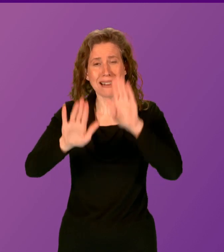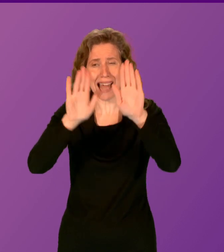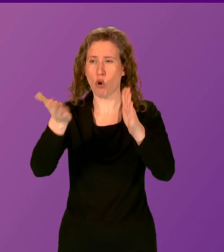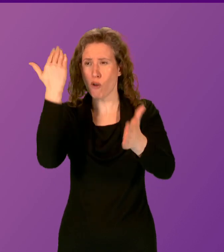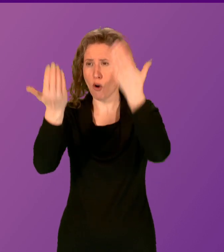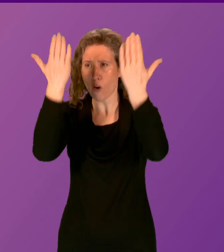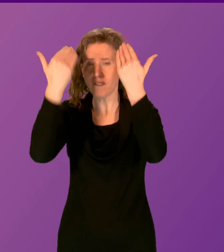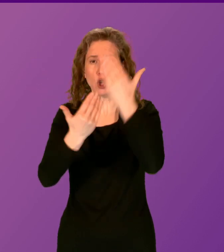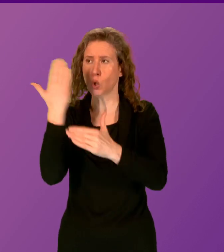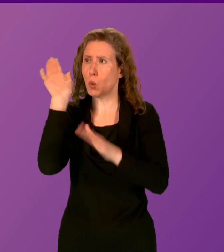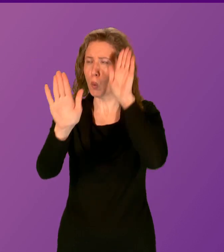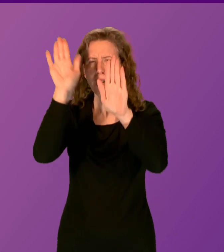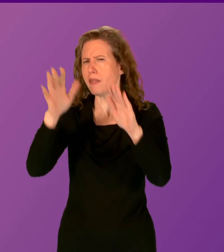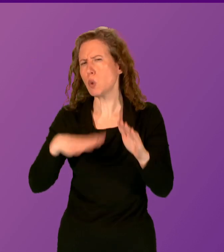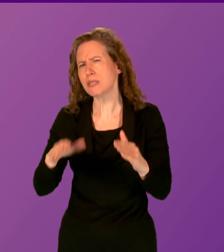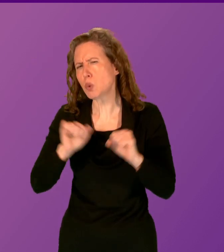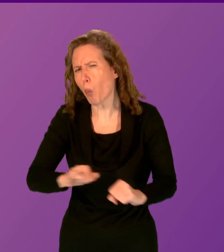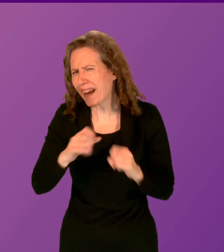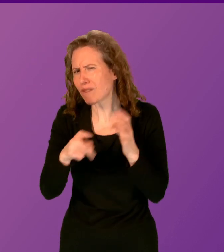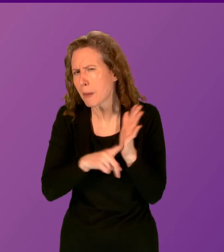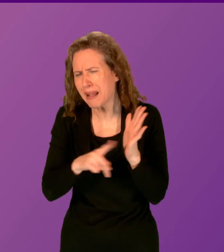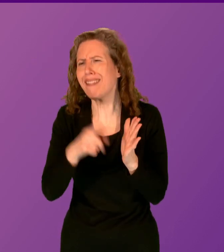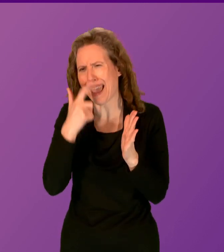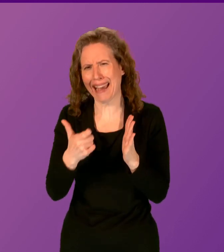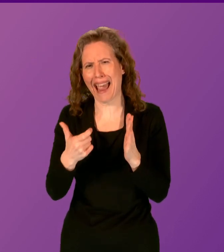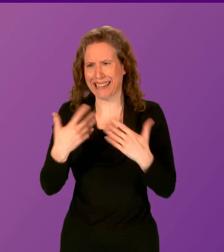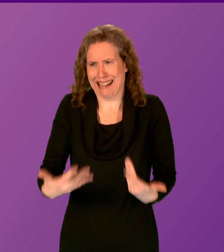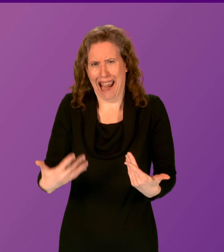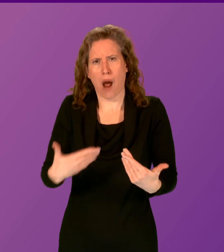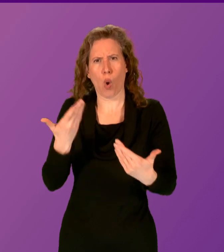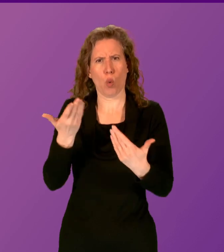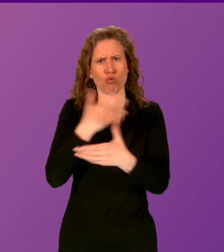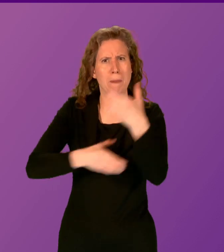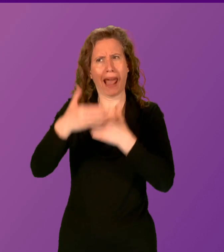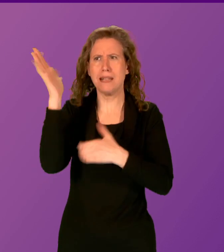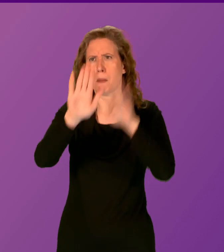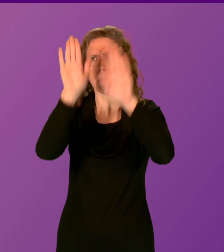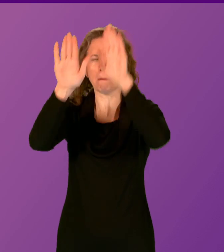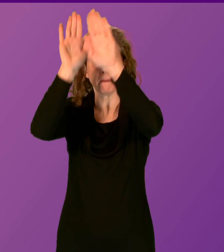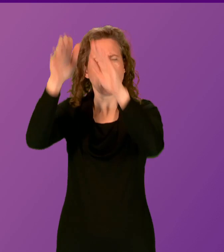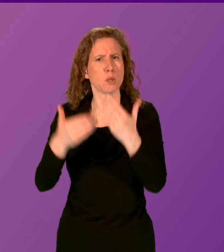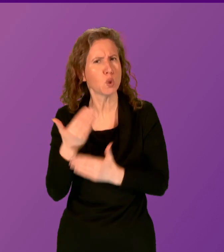They do not have to wait for the bill in order to take action.